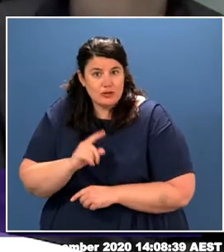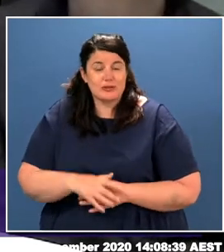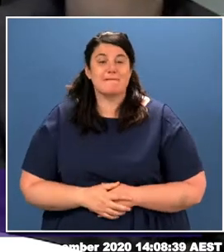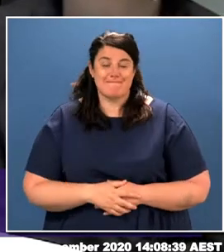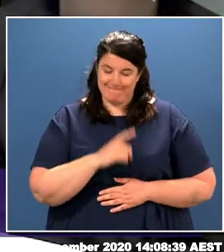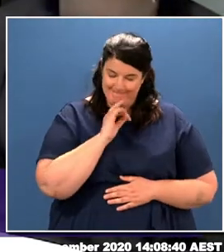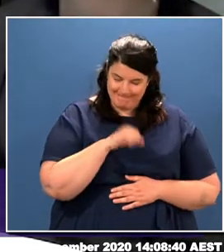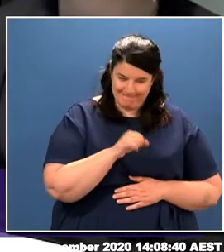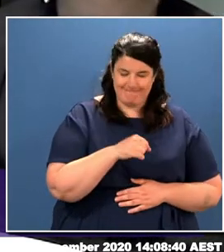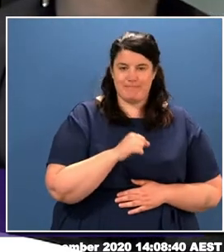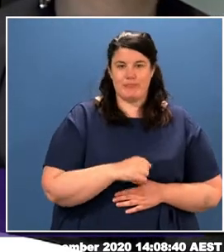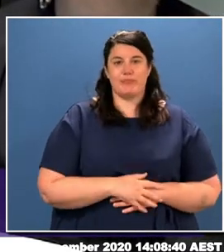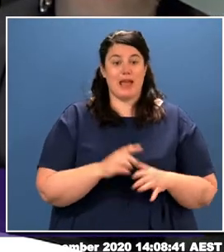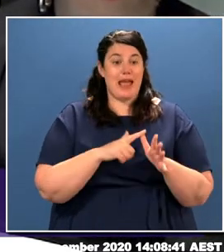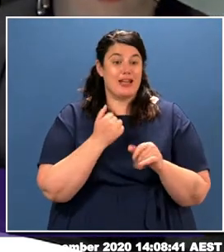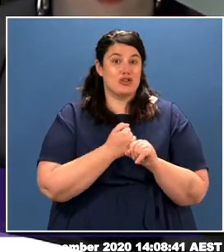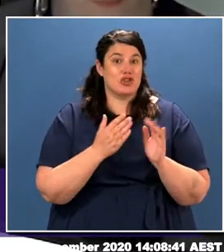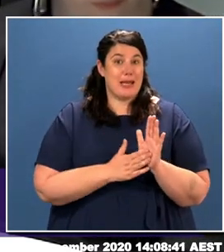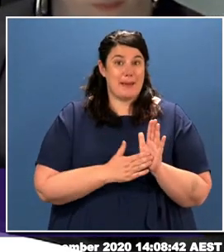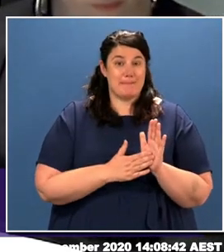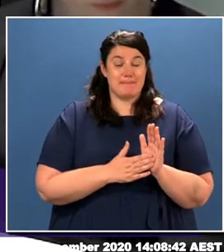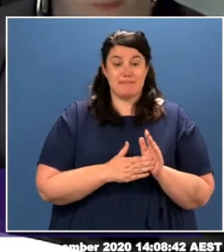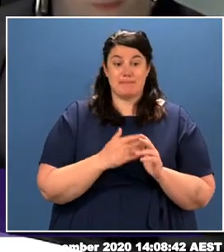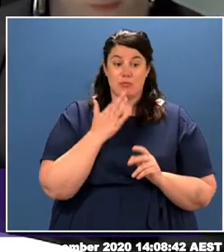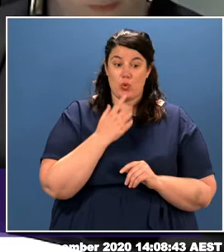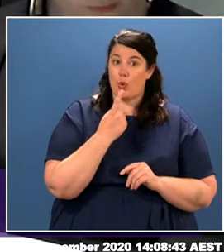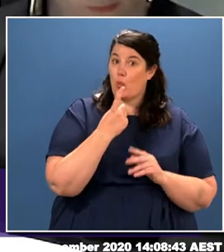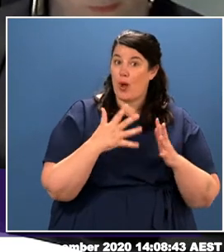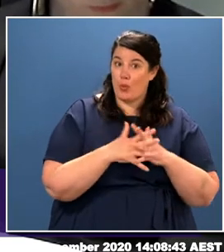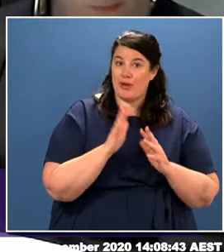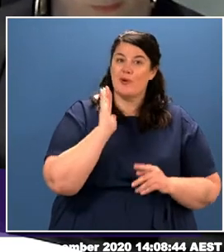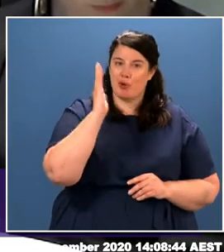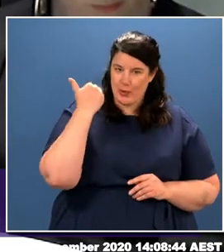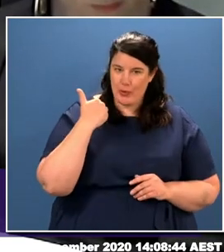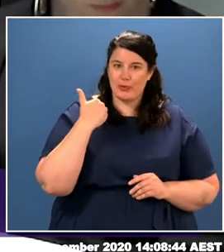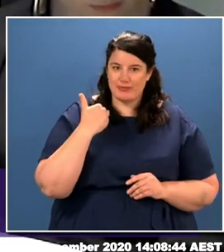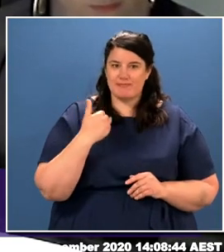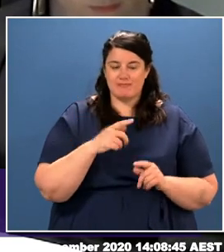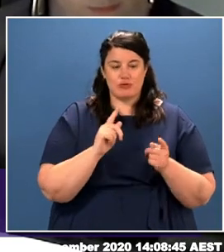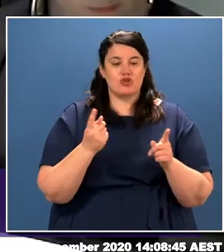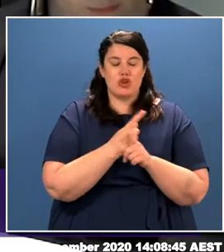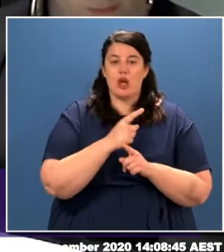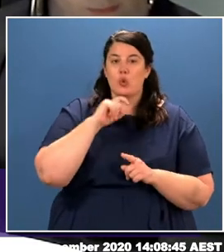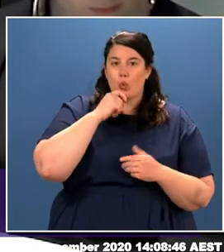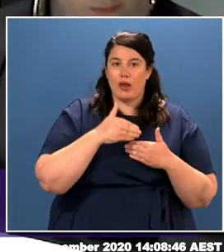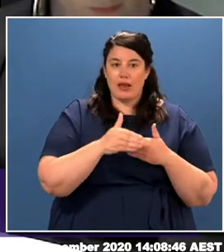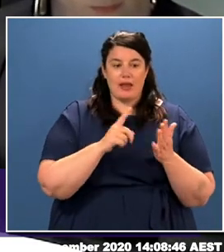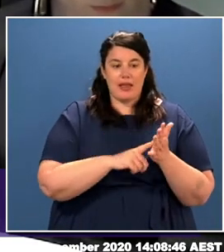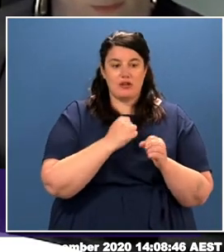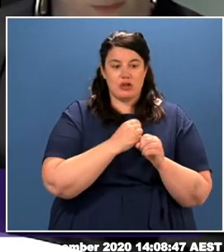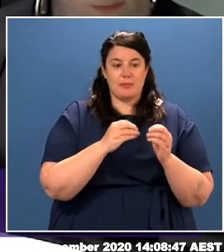Our AGM occurred just over a week or so ago now and we will be known as LGBTIQ+